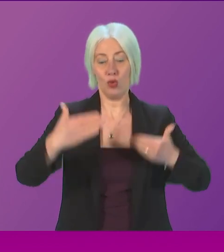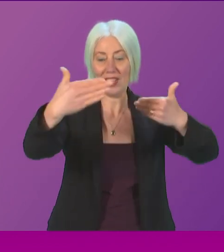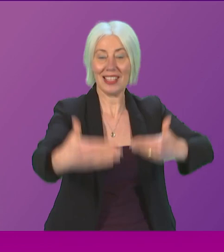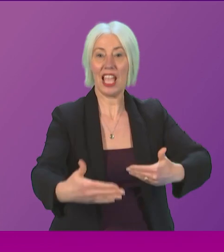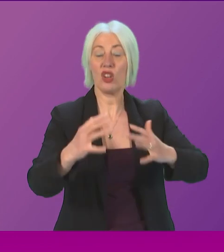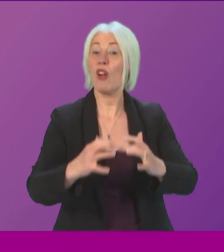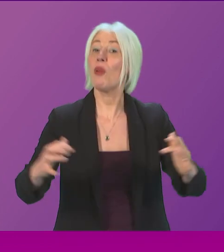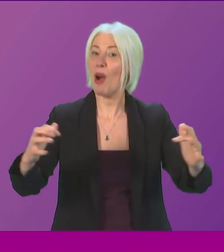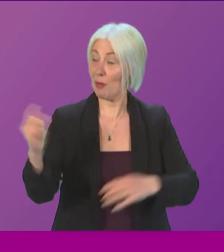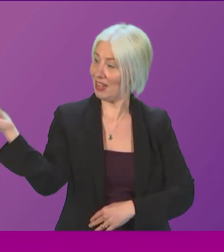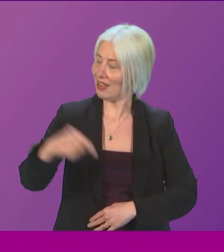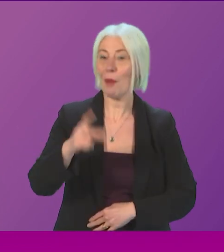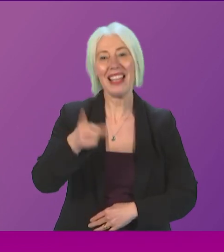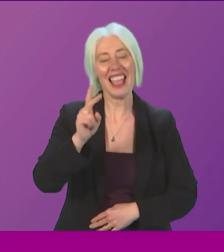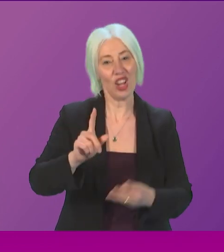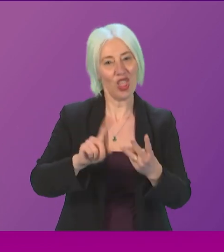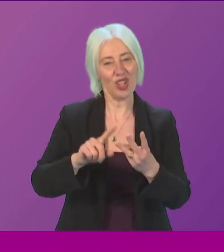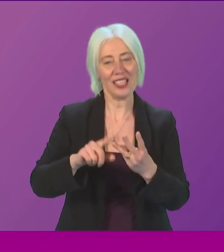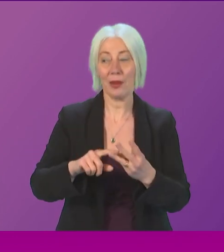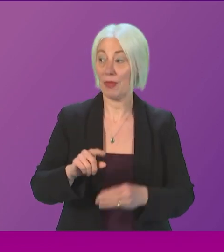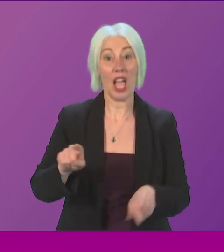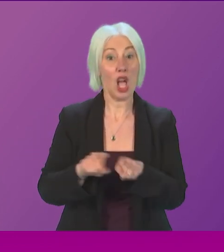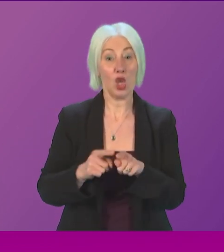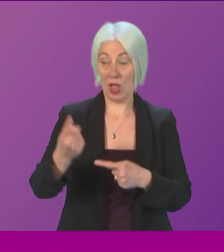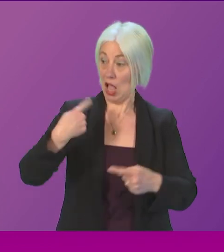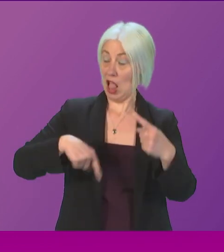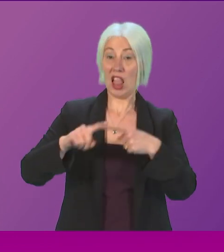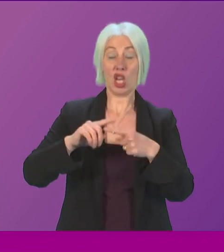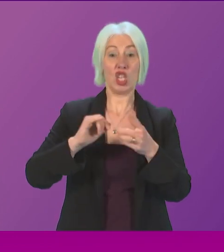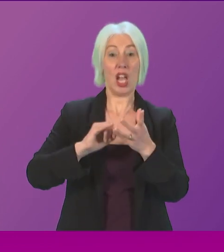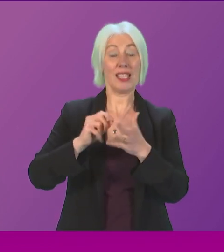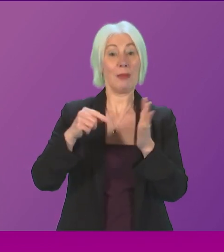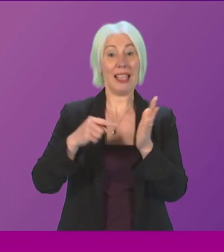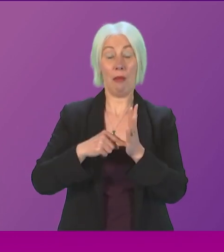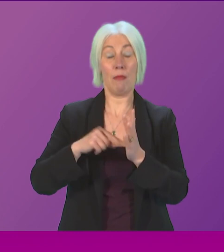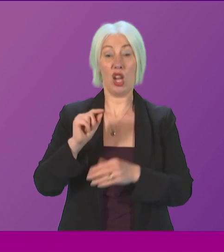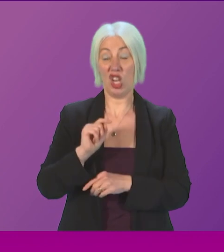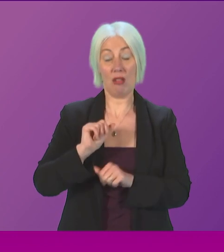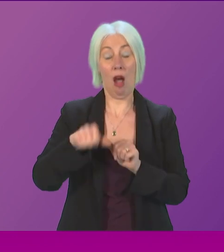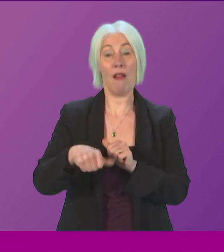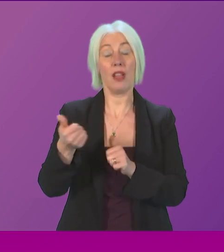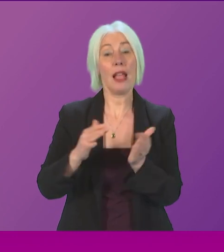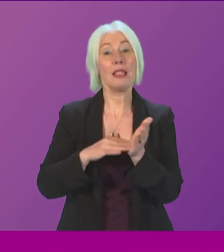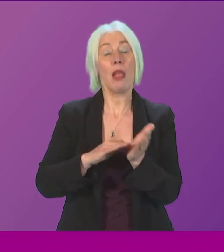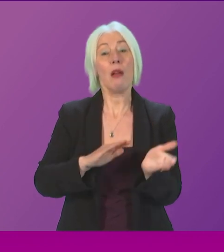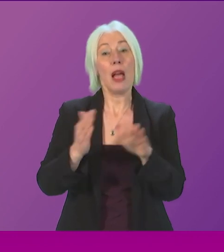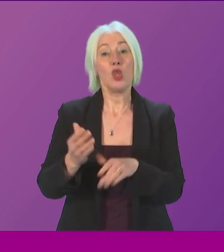Last year, His Majesty addressed us in this very chamber for the first time, a few days after his mother’s death.